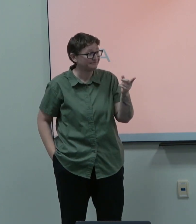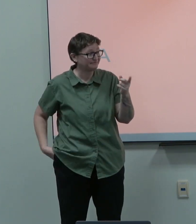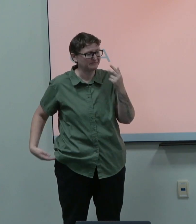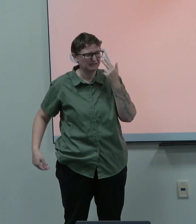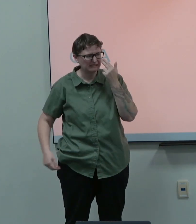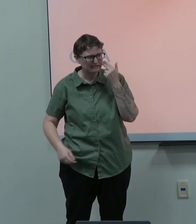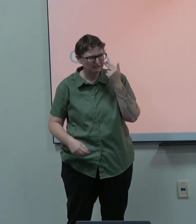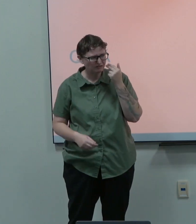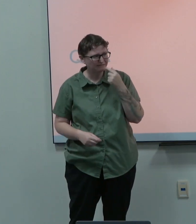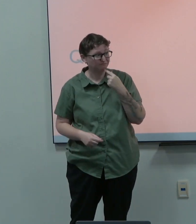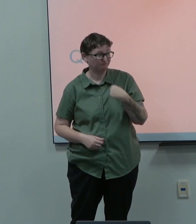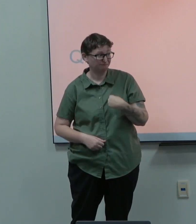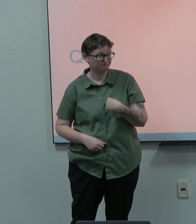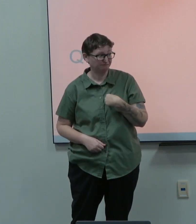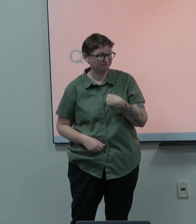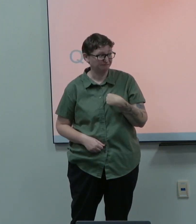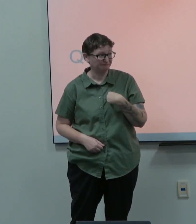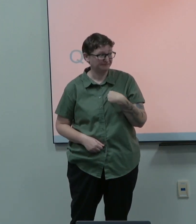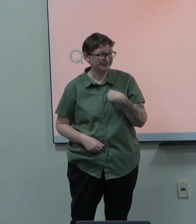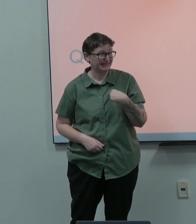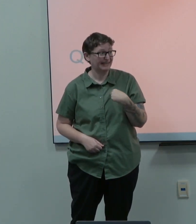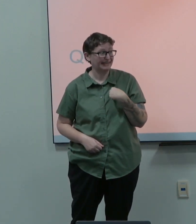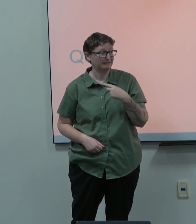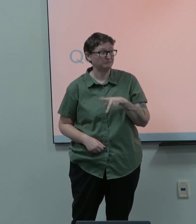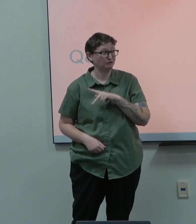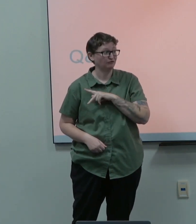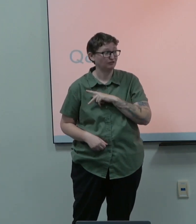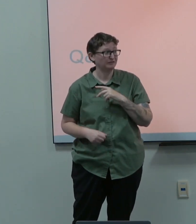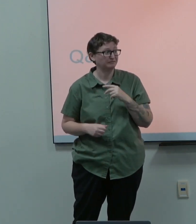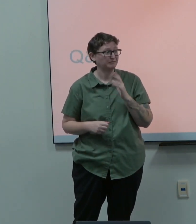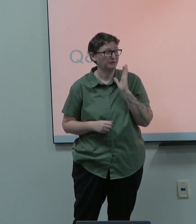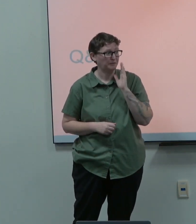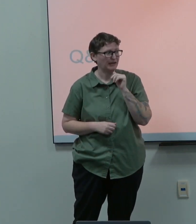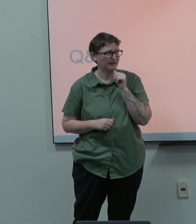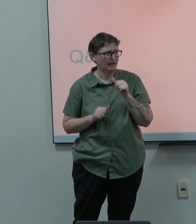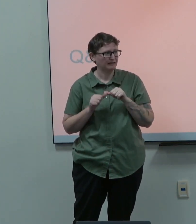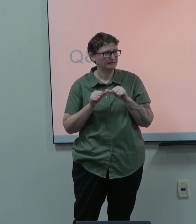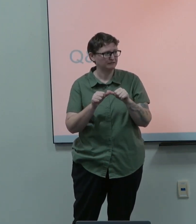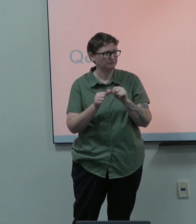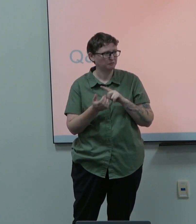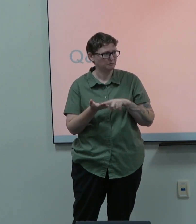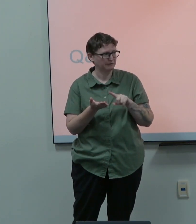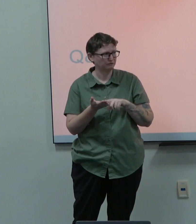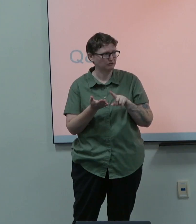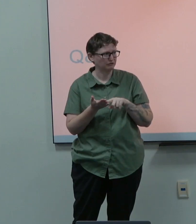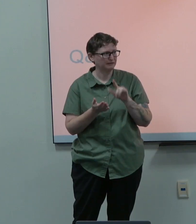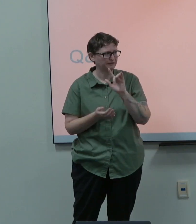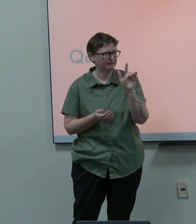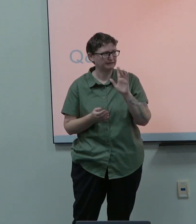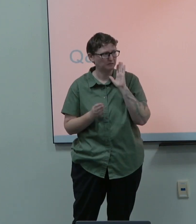Harrison is saying, for me, personally me, I would not continue doing my research.